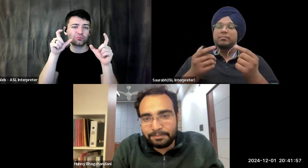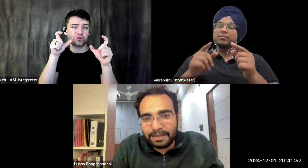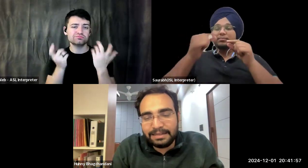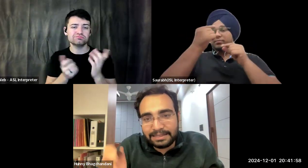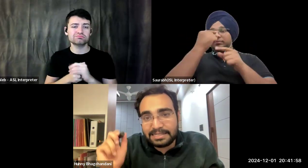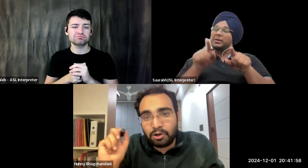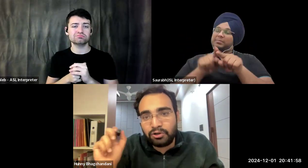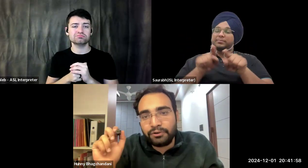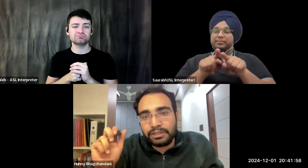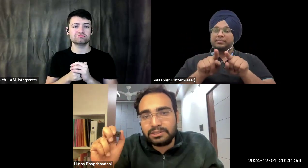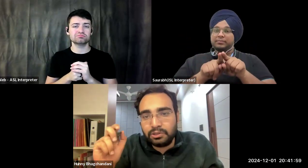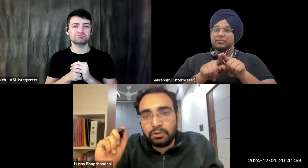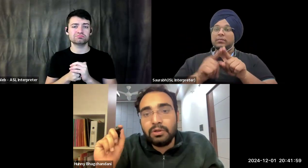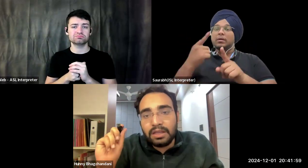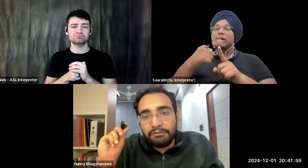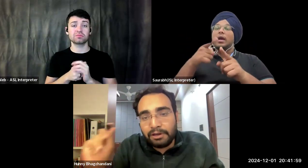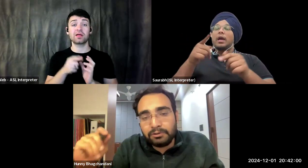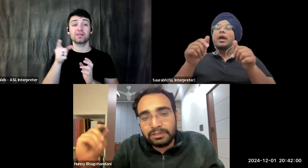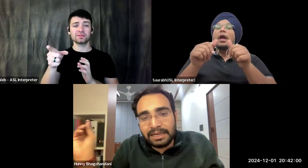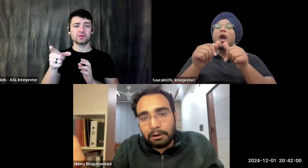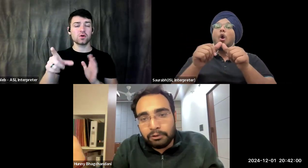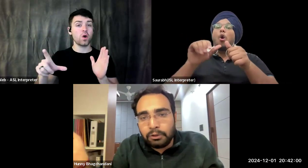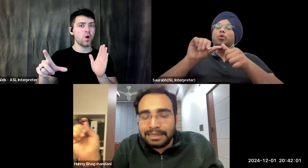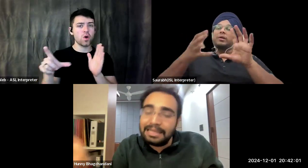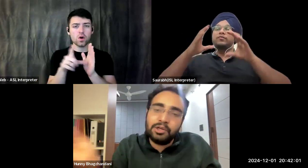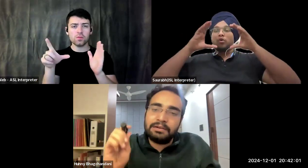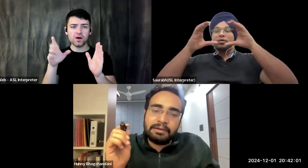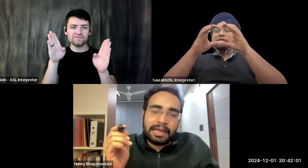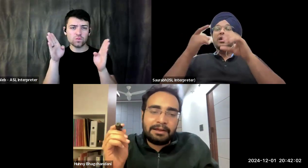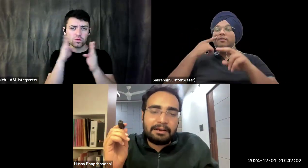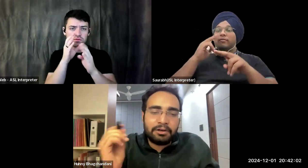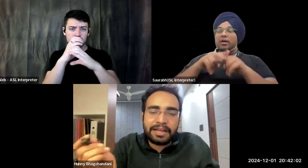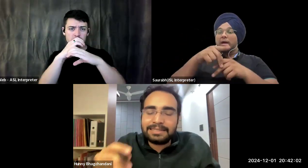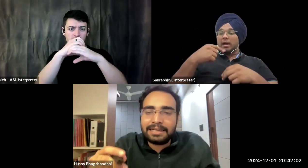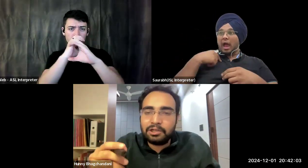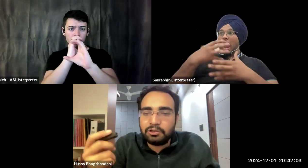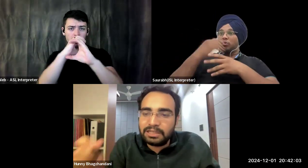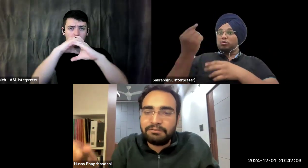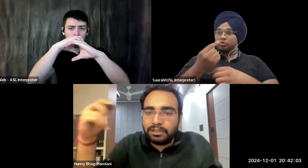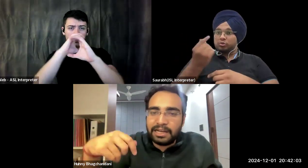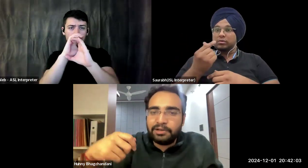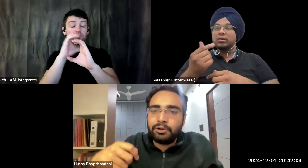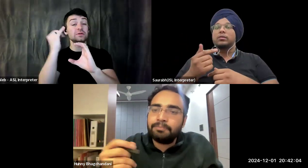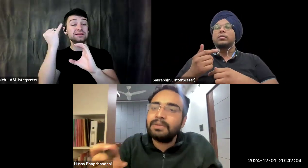[Hunny speaking] And this is autofocus so if you're using an outdoor and then you're on the next second you're using for the indoor